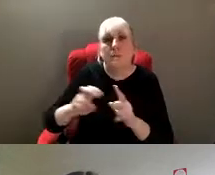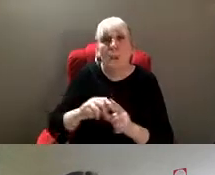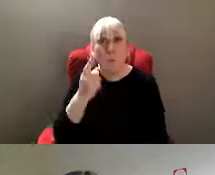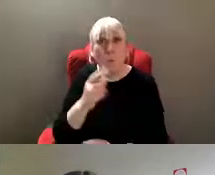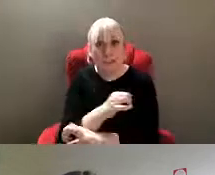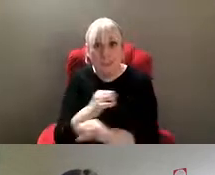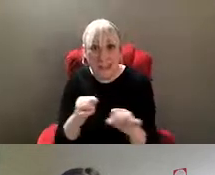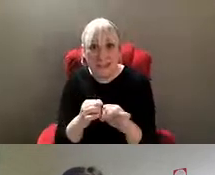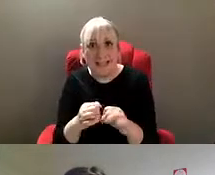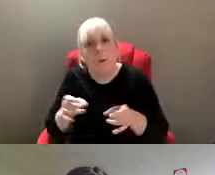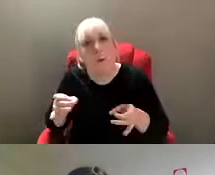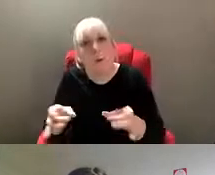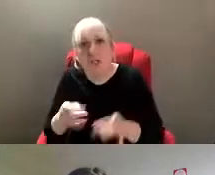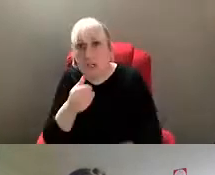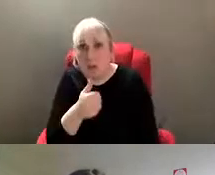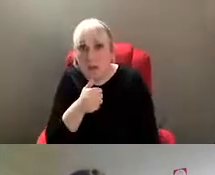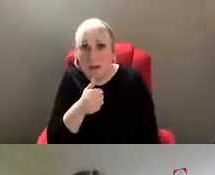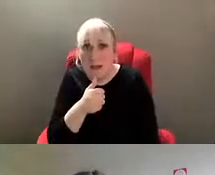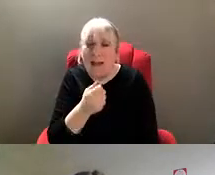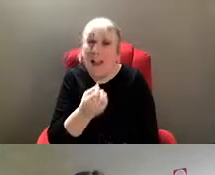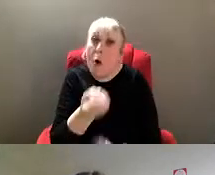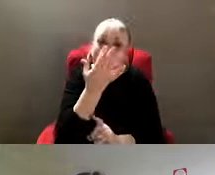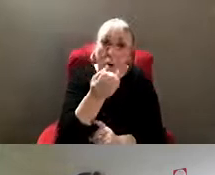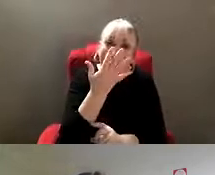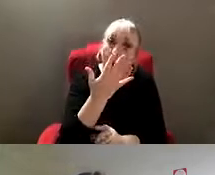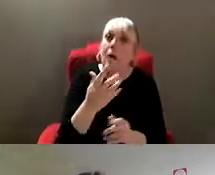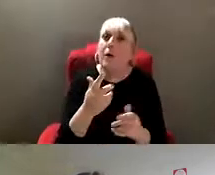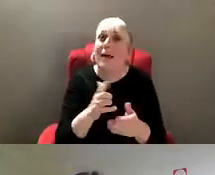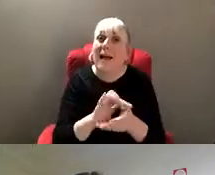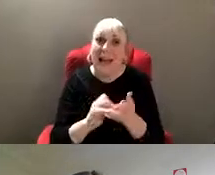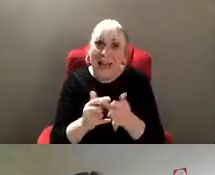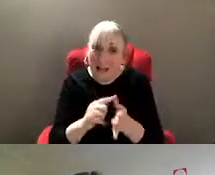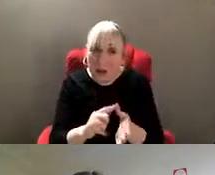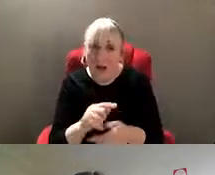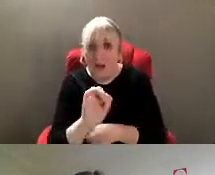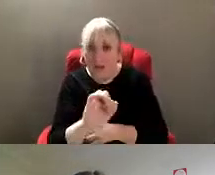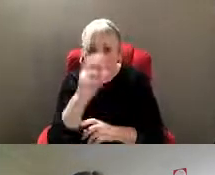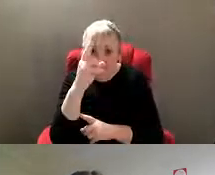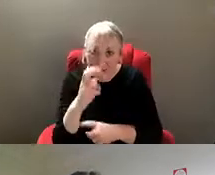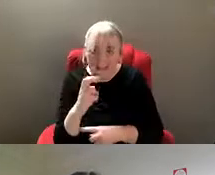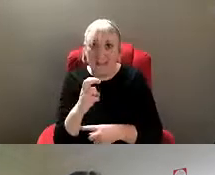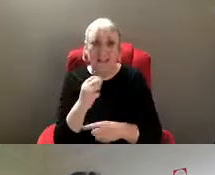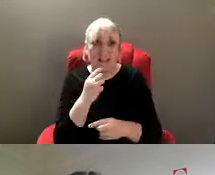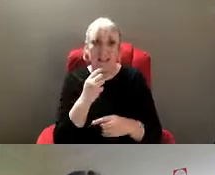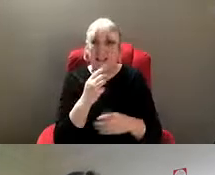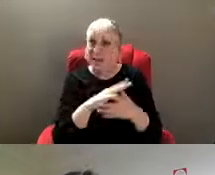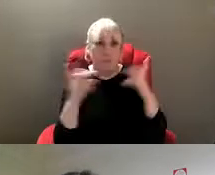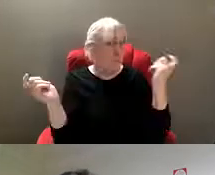in hong kong or asia countries these buses actually have re-renovated and they could